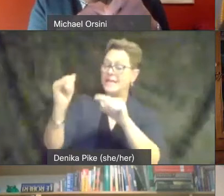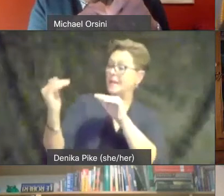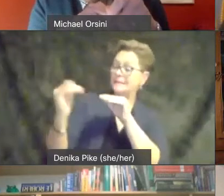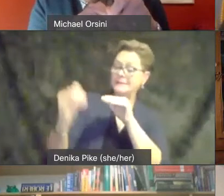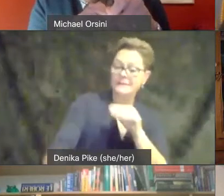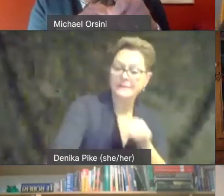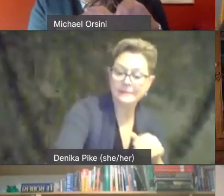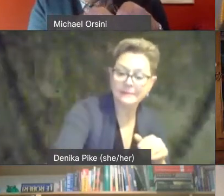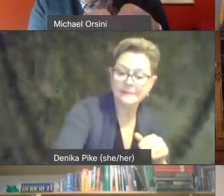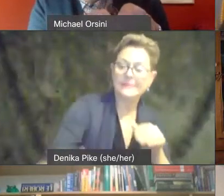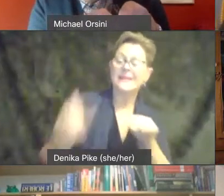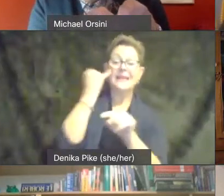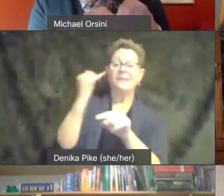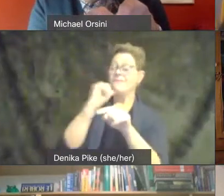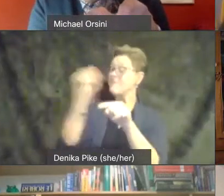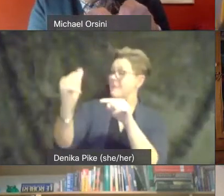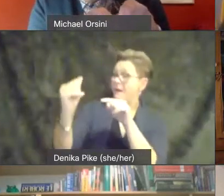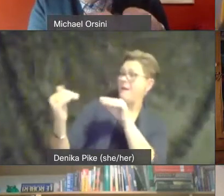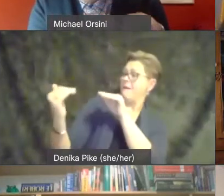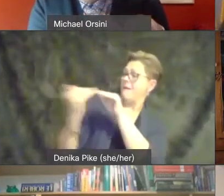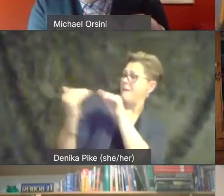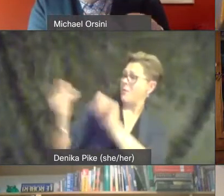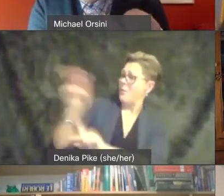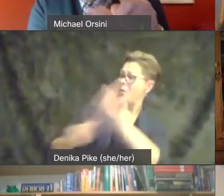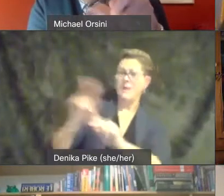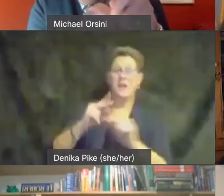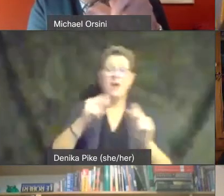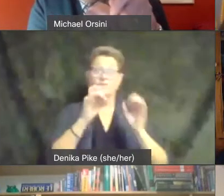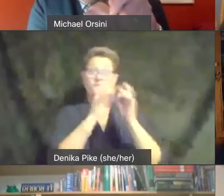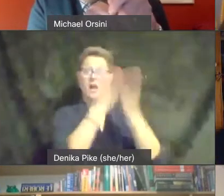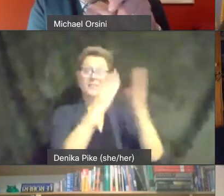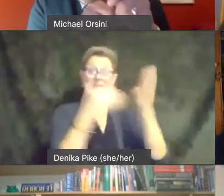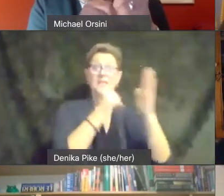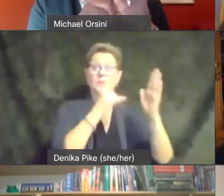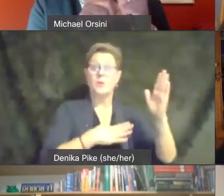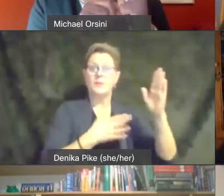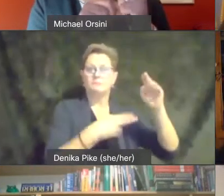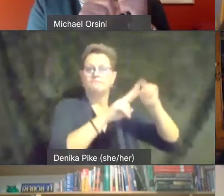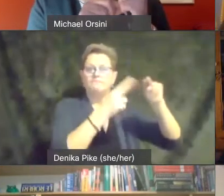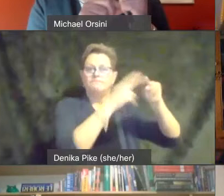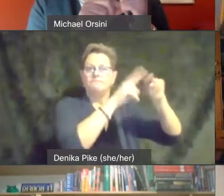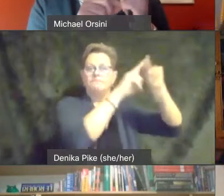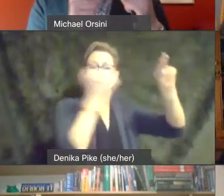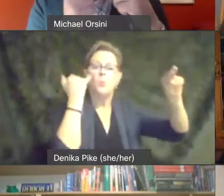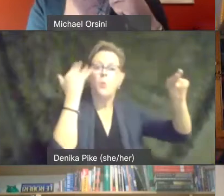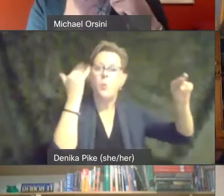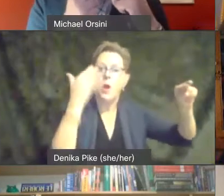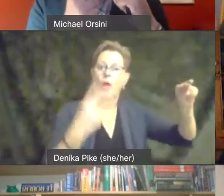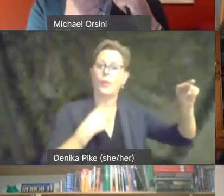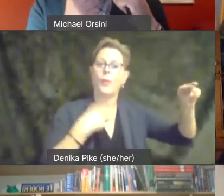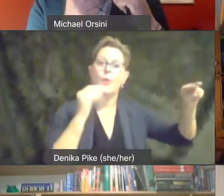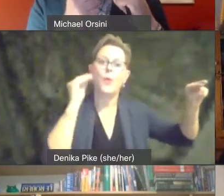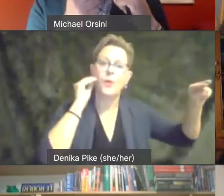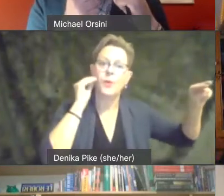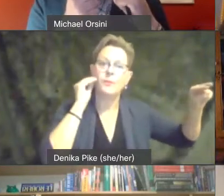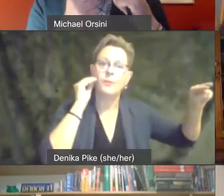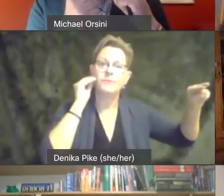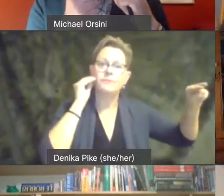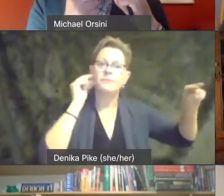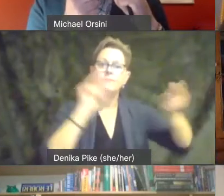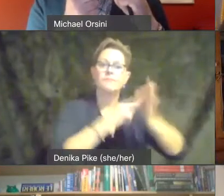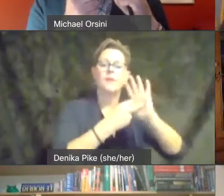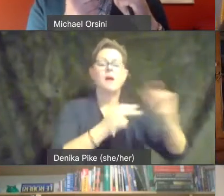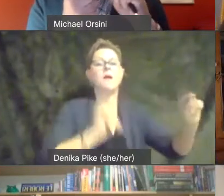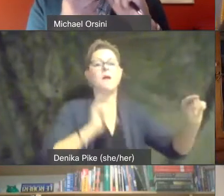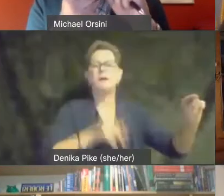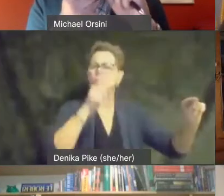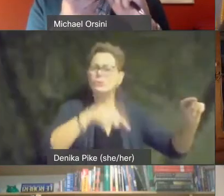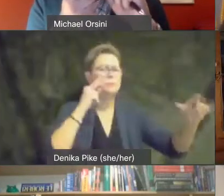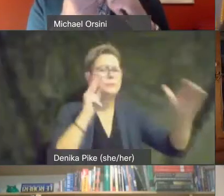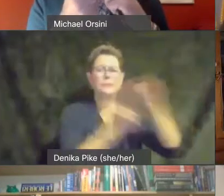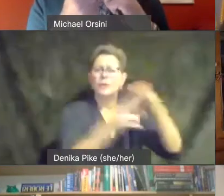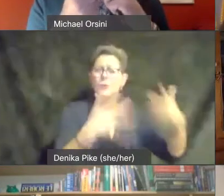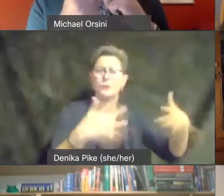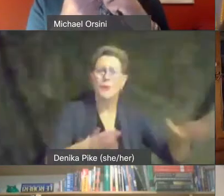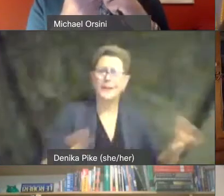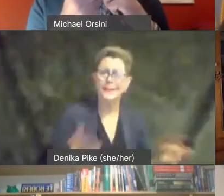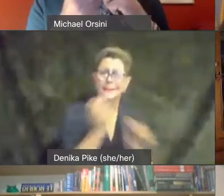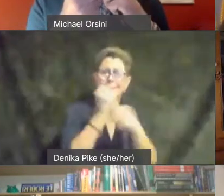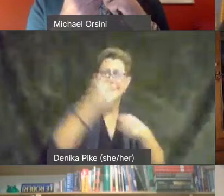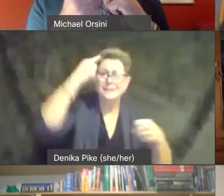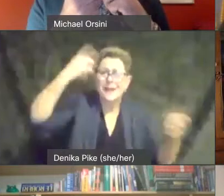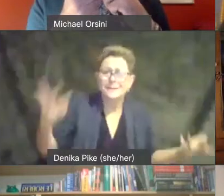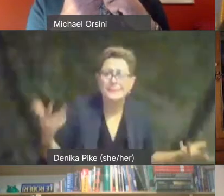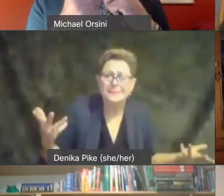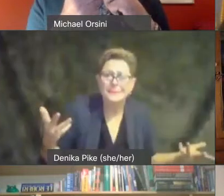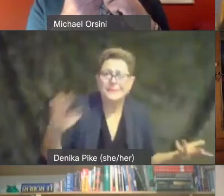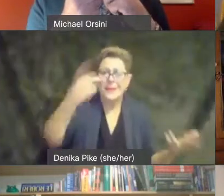So, when we saw rates of violence against women, going up, during periods of lock down or restrictions, this should have been predicted. We've seen it before. It makes sense. Anyone who can think about this could have joined the dots on that.